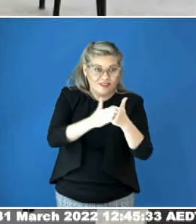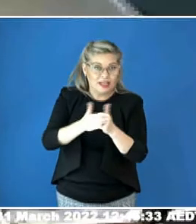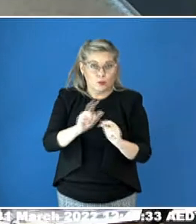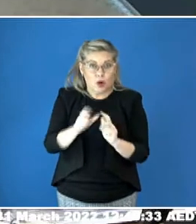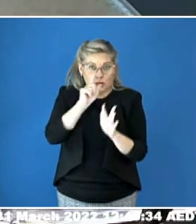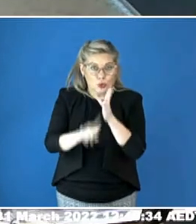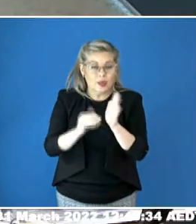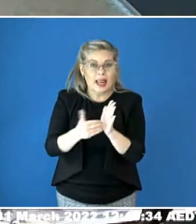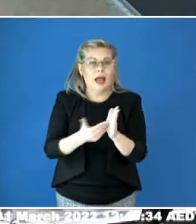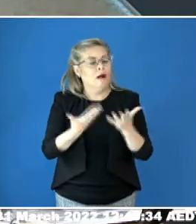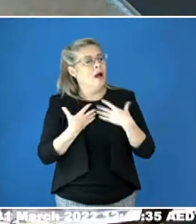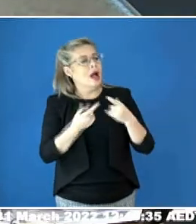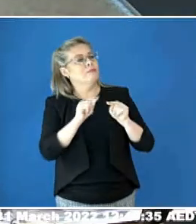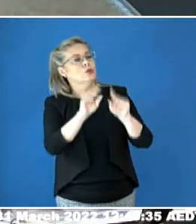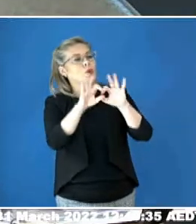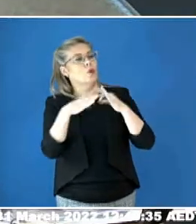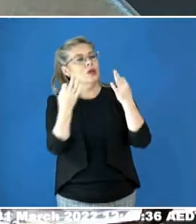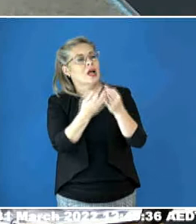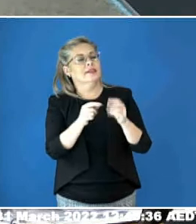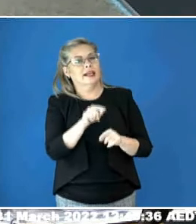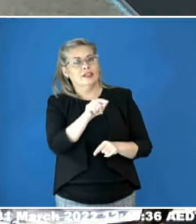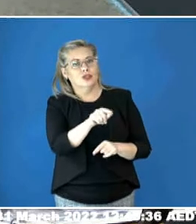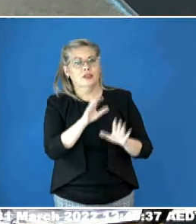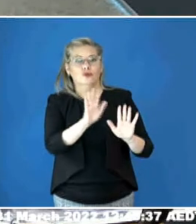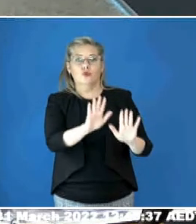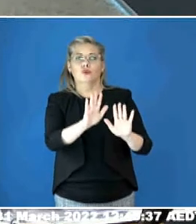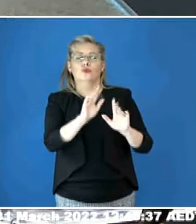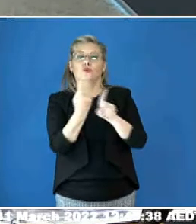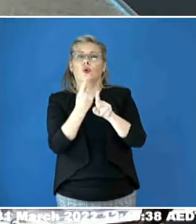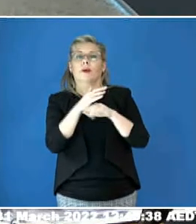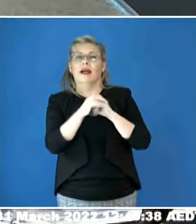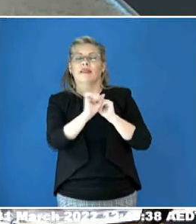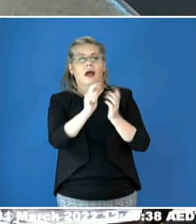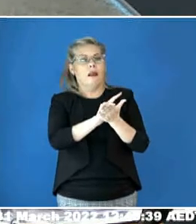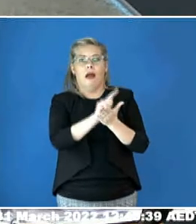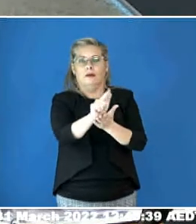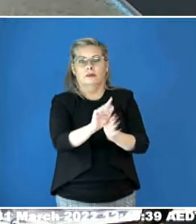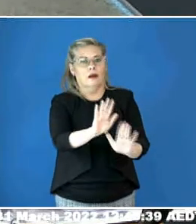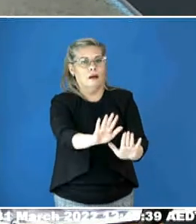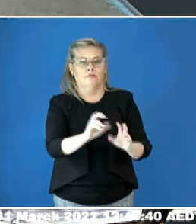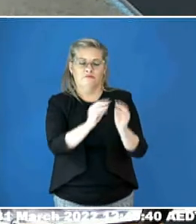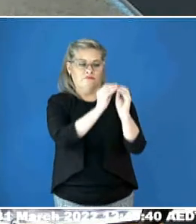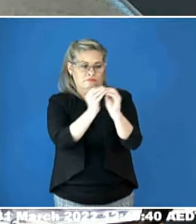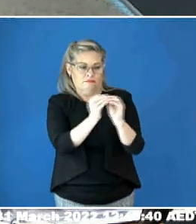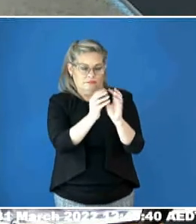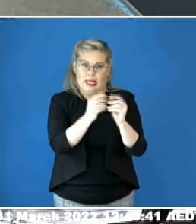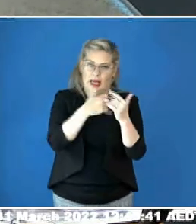So I will give you leave to ask the first question or first one of two questions